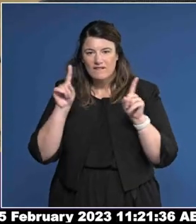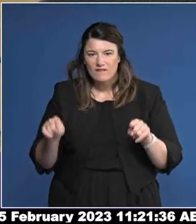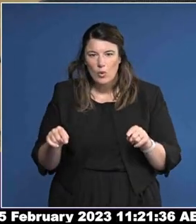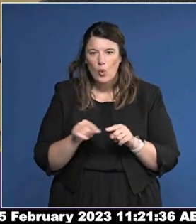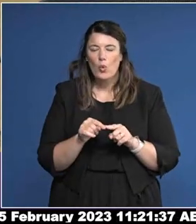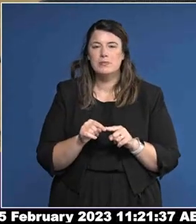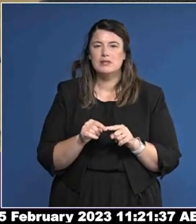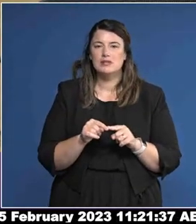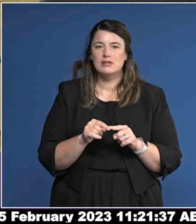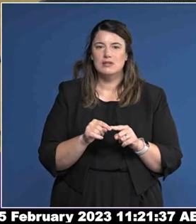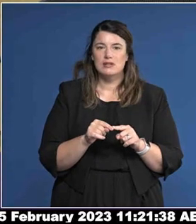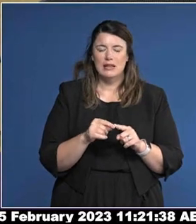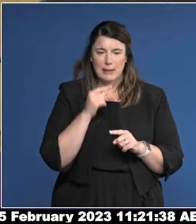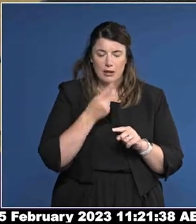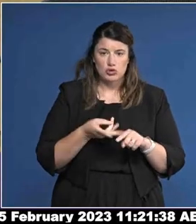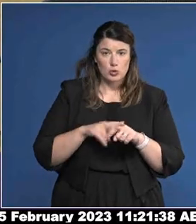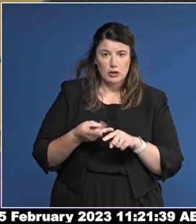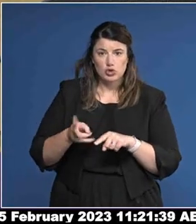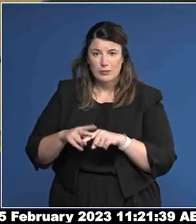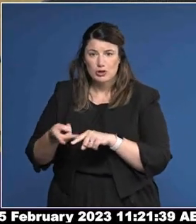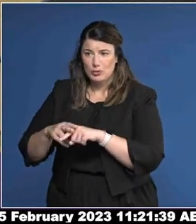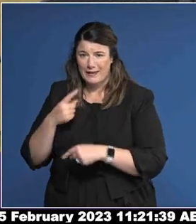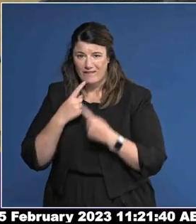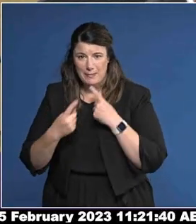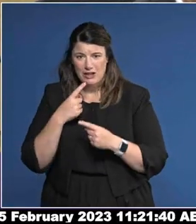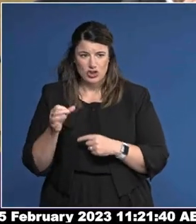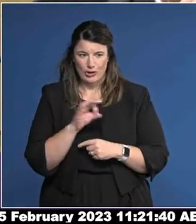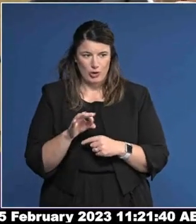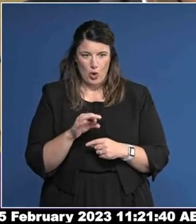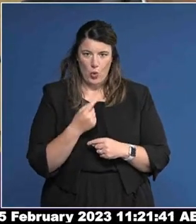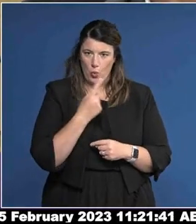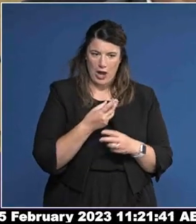and duplication in the requirements; insufficient clarity; different